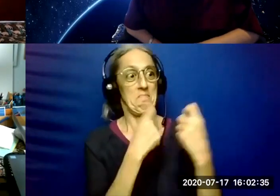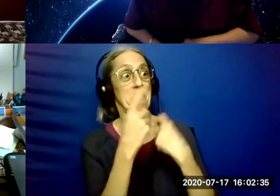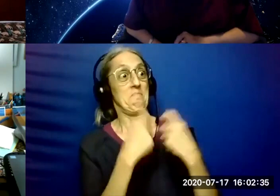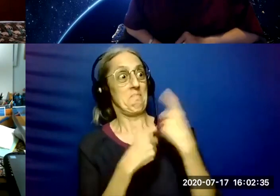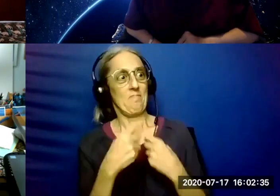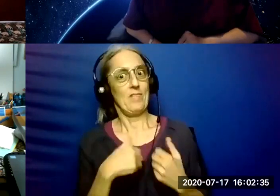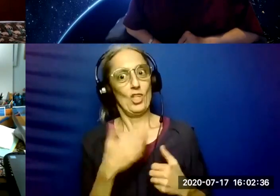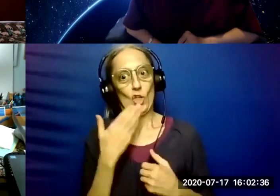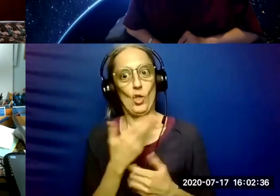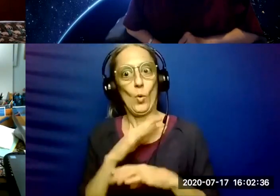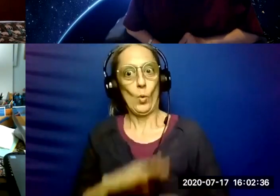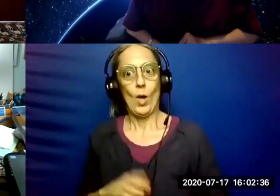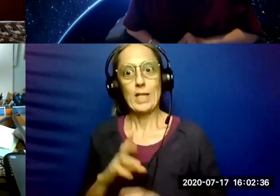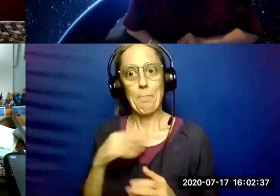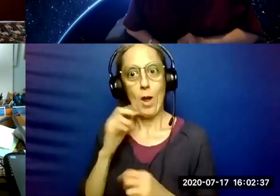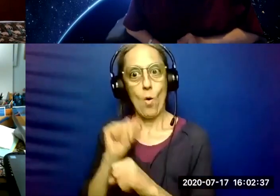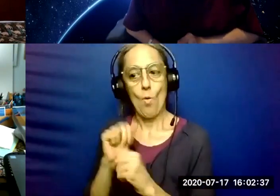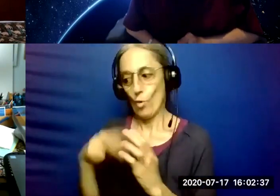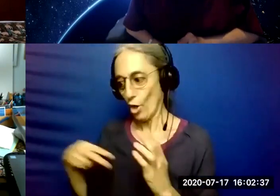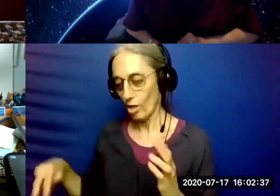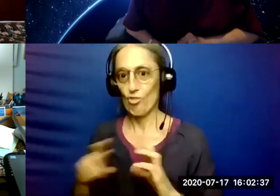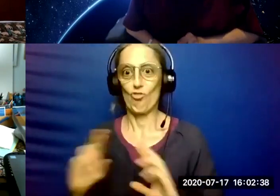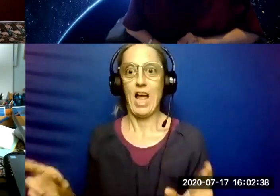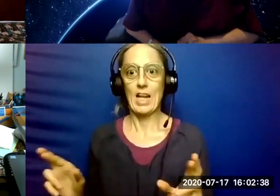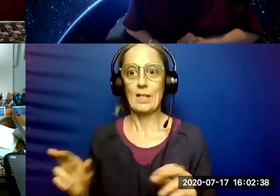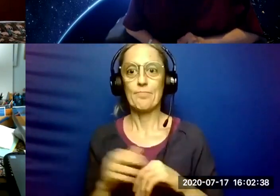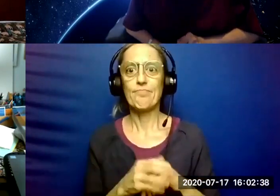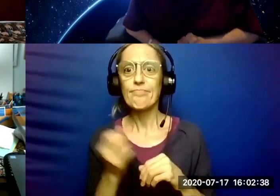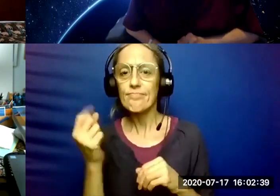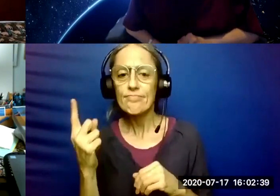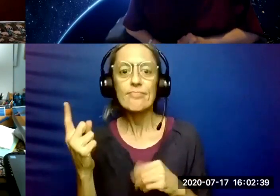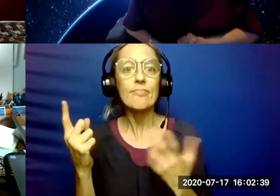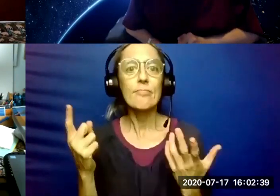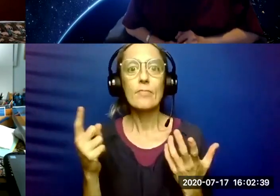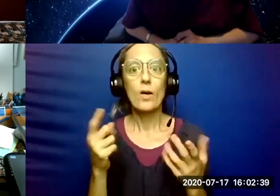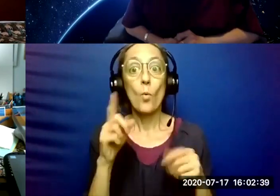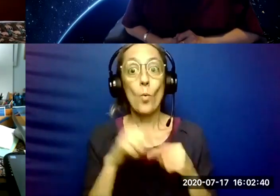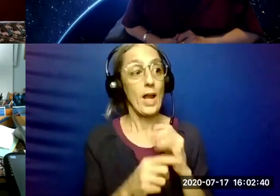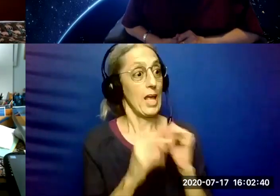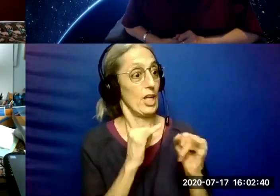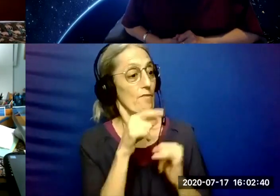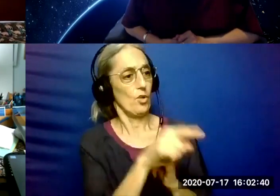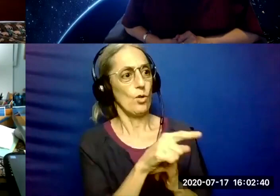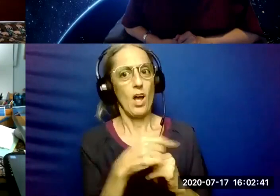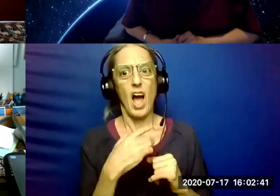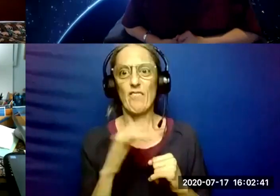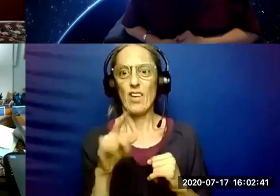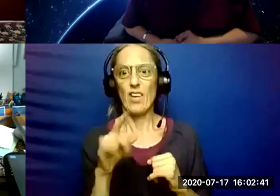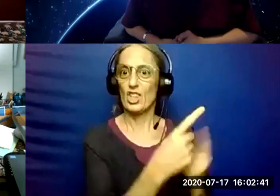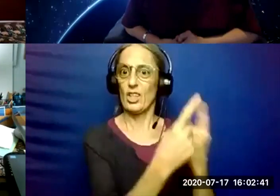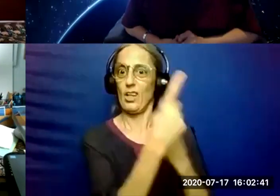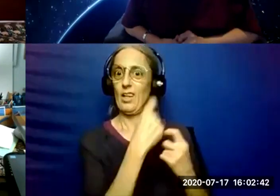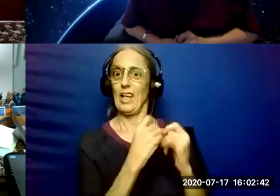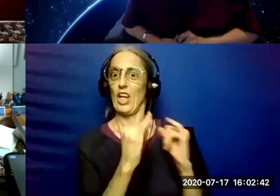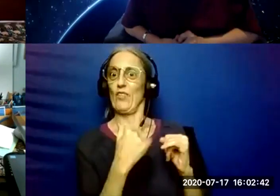Along the way, I was not quite sure who was interviewing whom. I walked away in a daze that day.